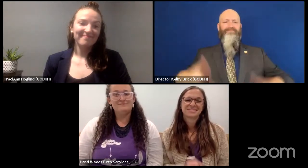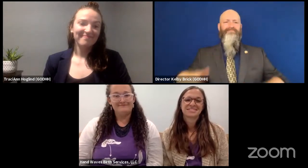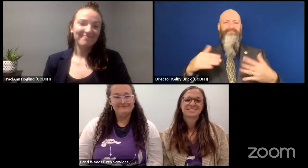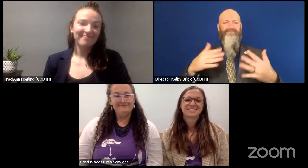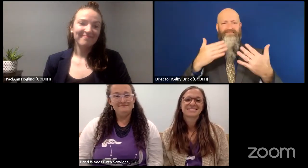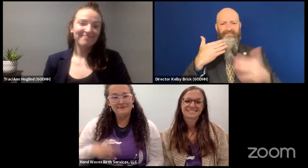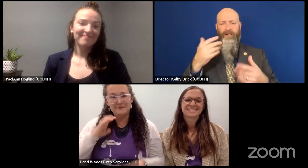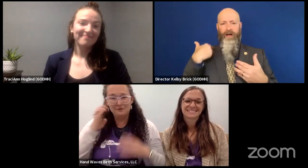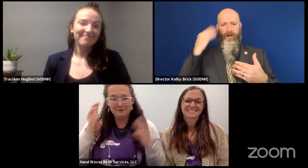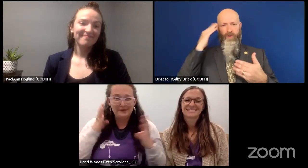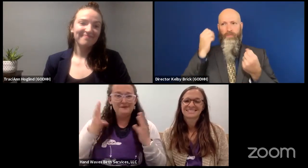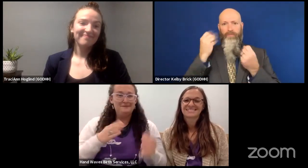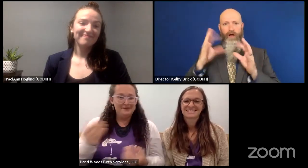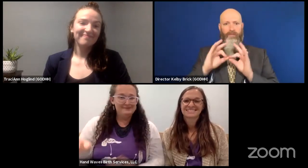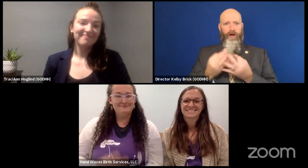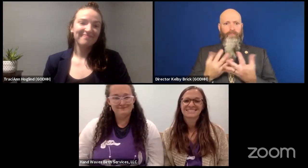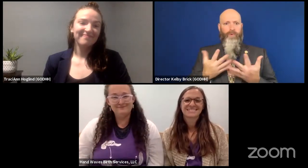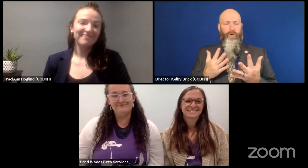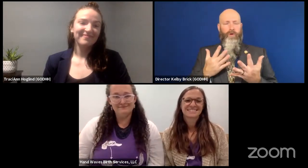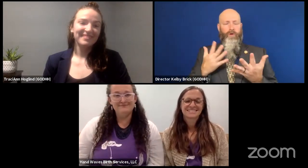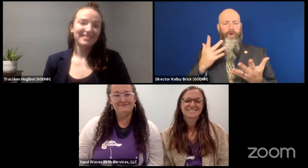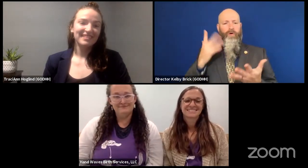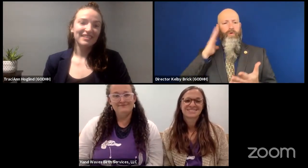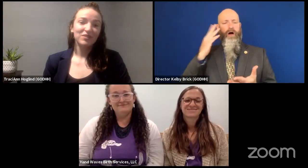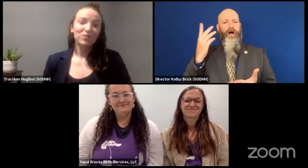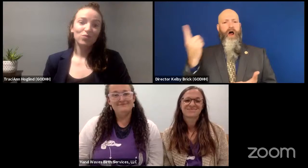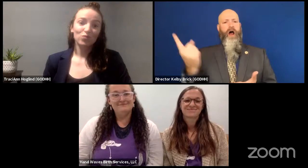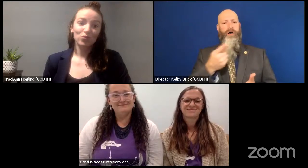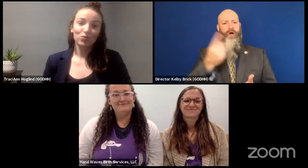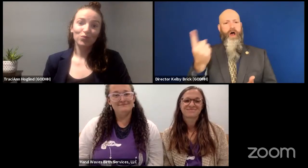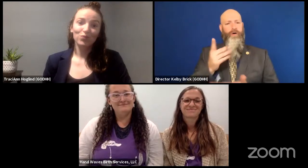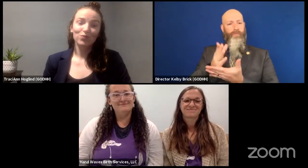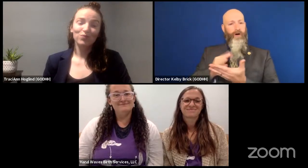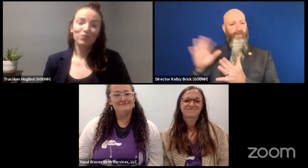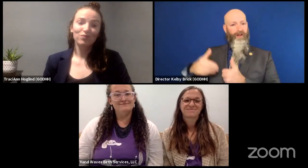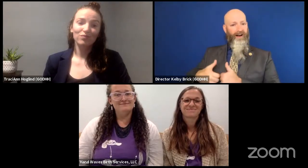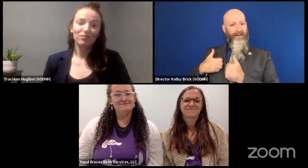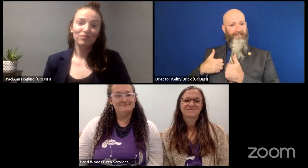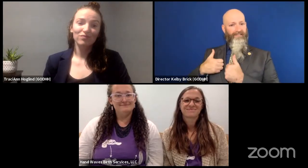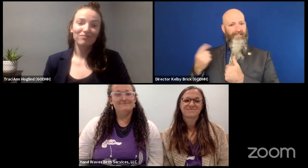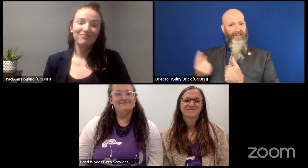Thank you for supporting our Deaf ecosystem and being a vital part of this. As we know,